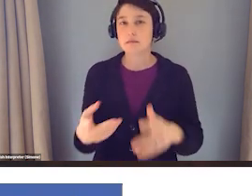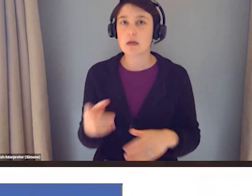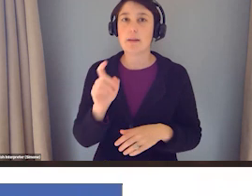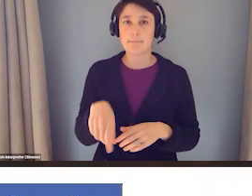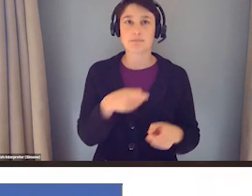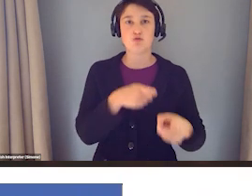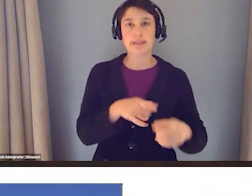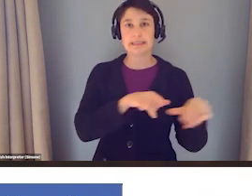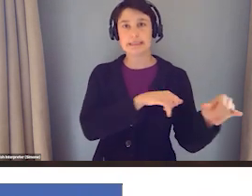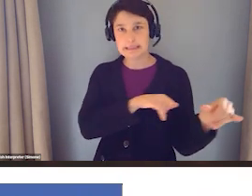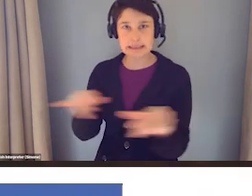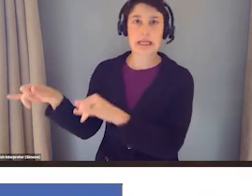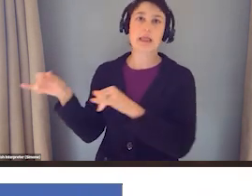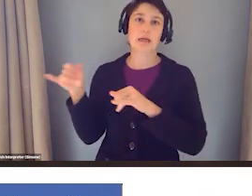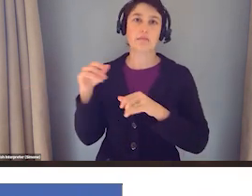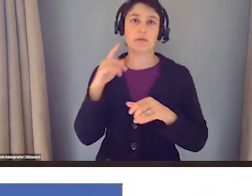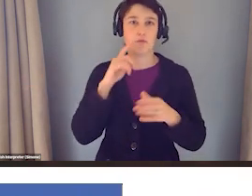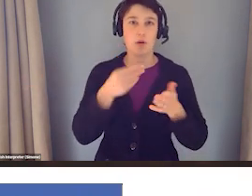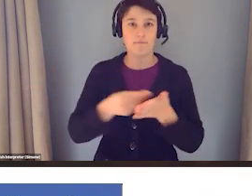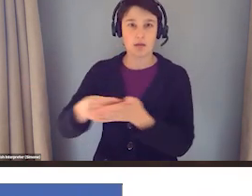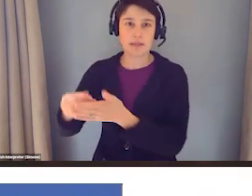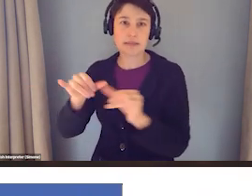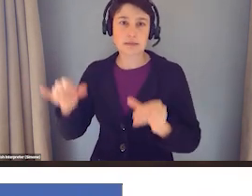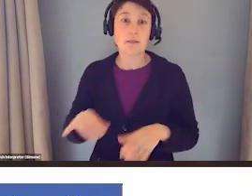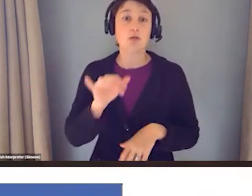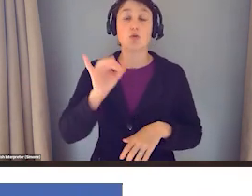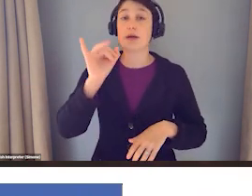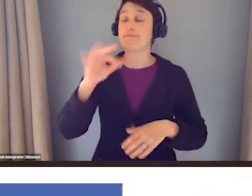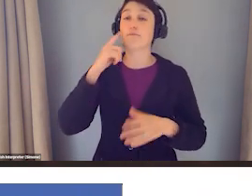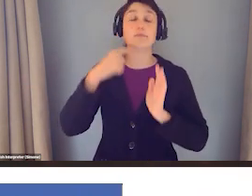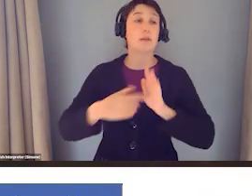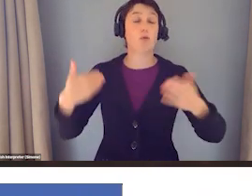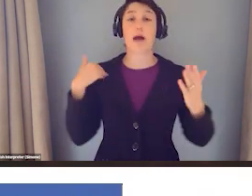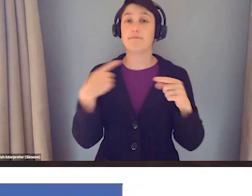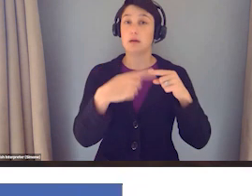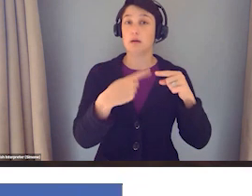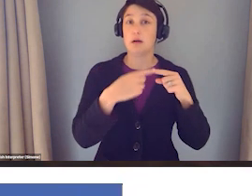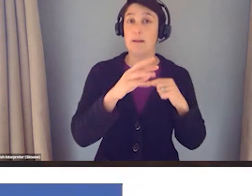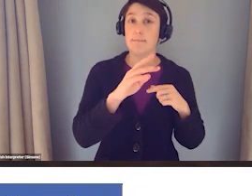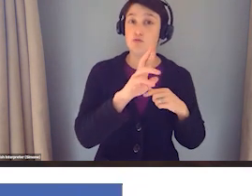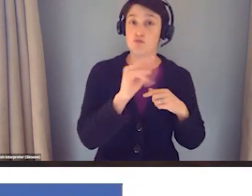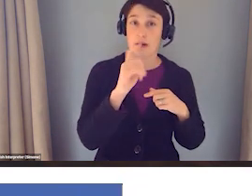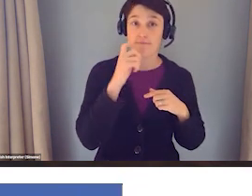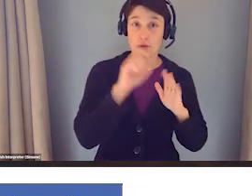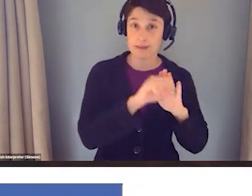So that means if you have, for example, a mileage rate for the state that's lower than the federally allowed rate for mileage,